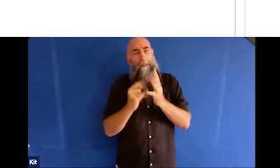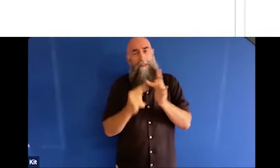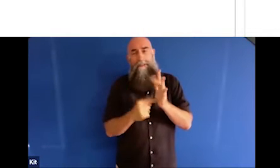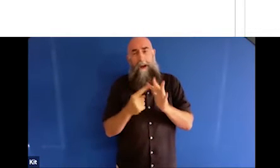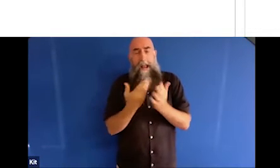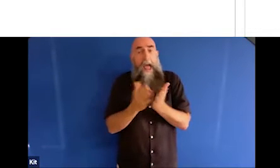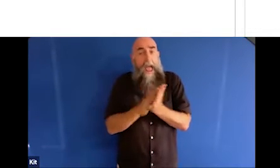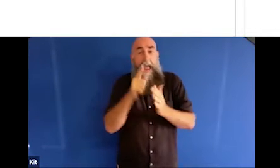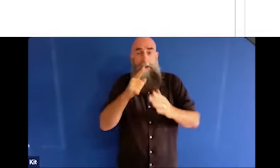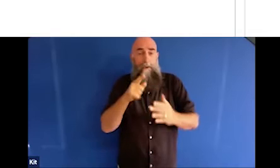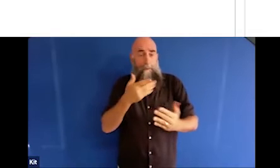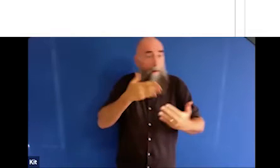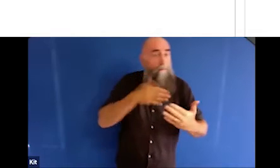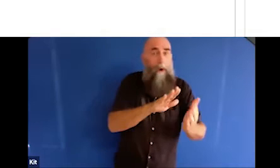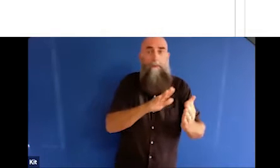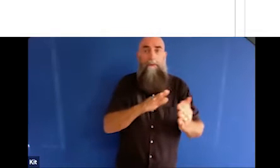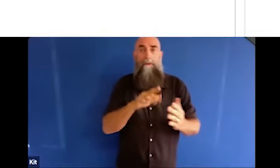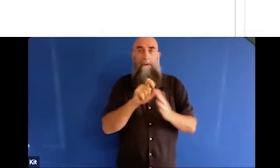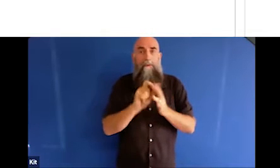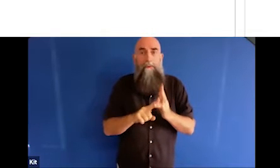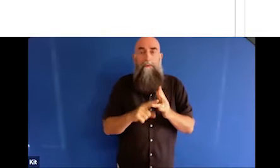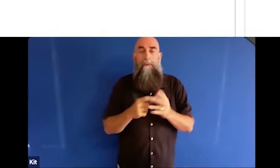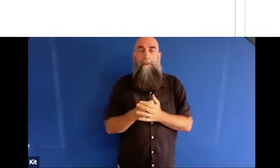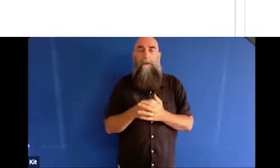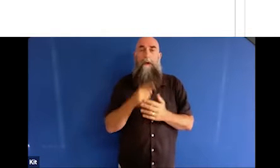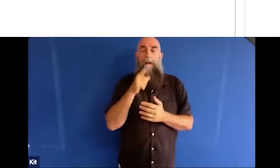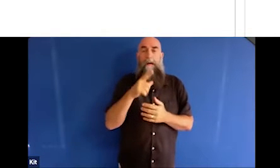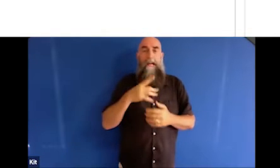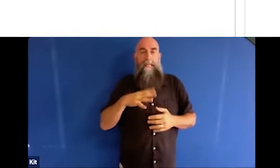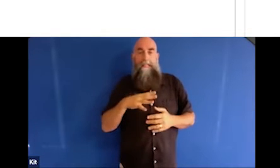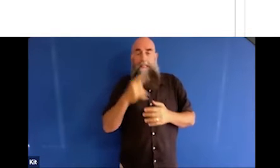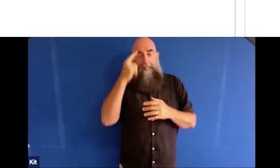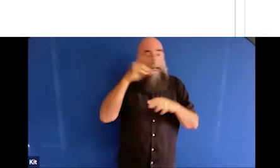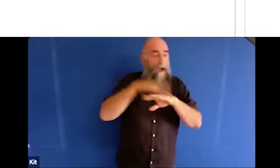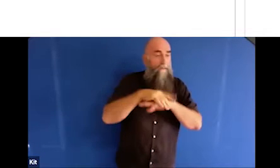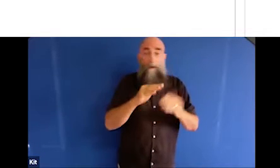if you're working with any particular community like young children, or any other community,